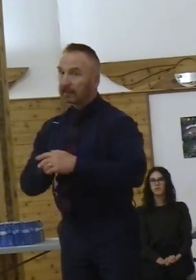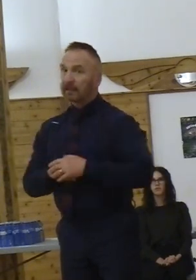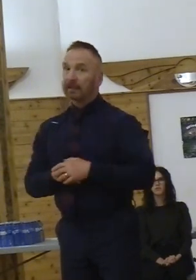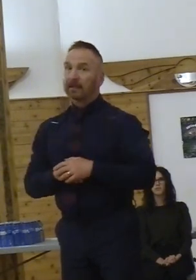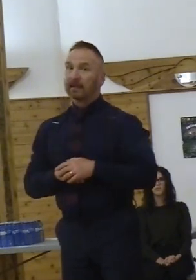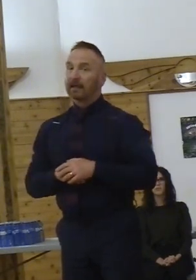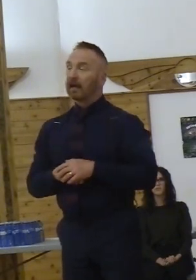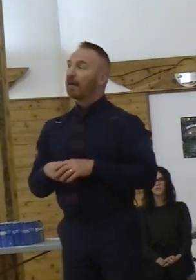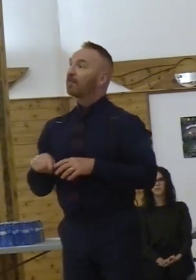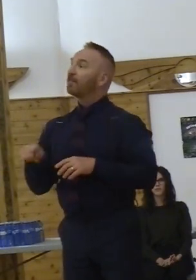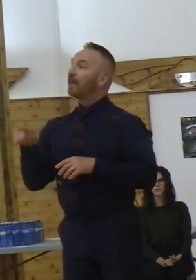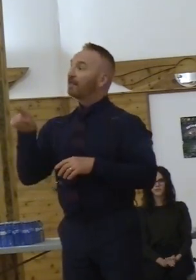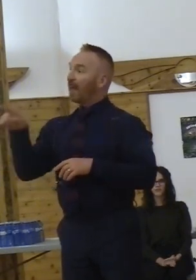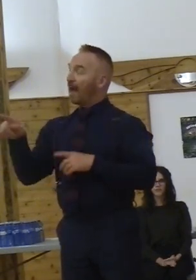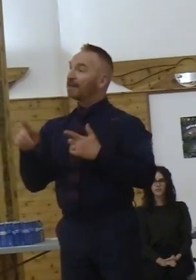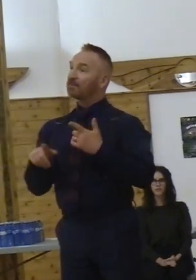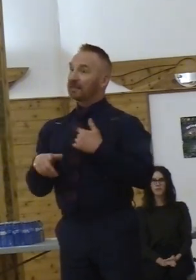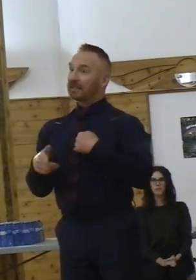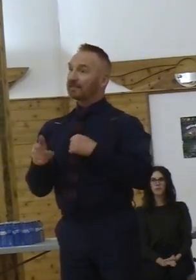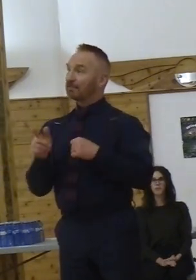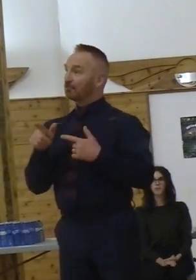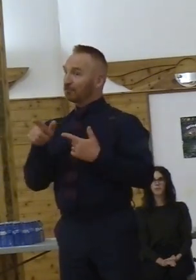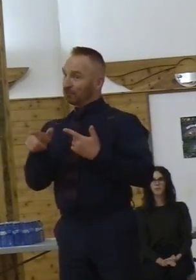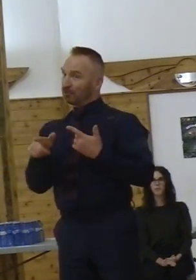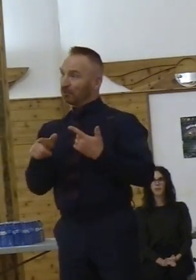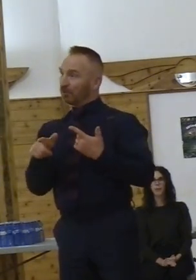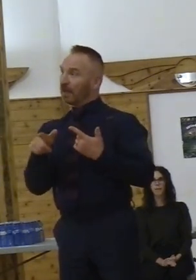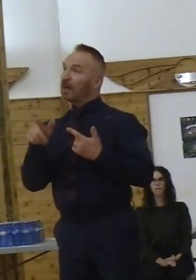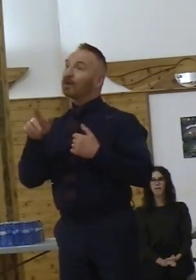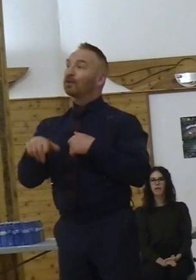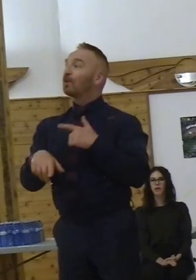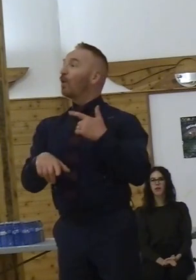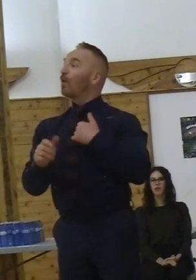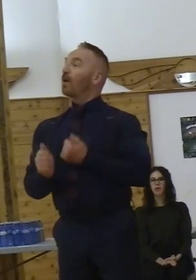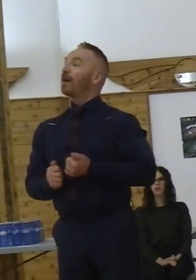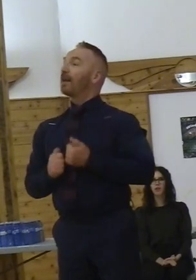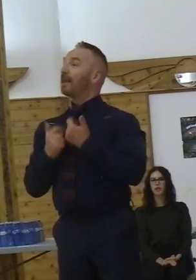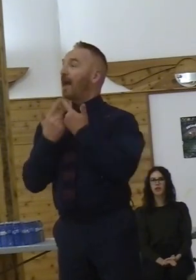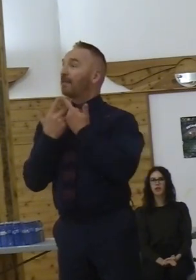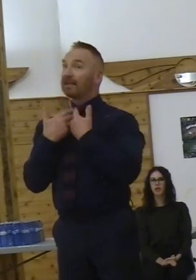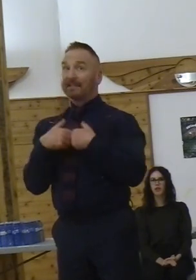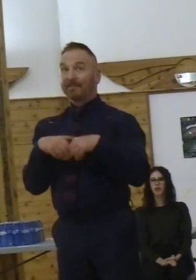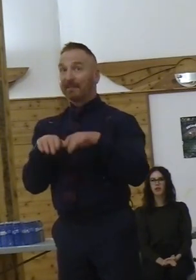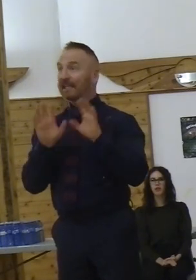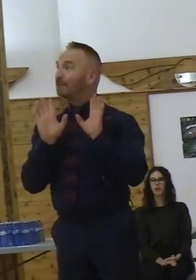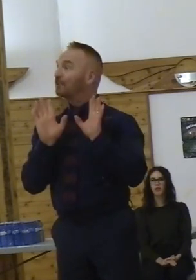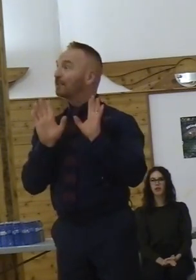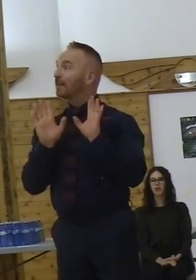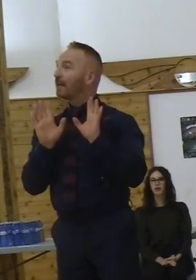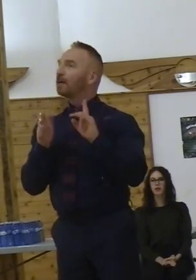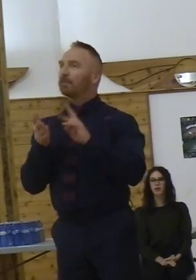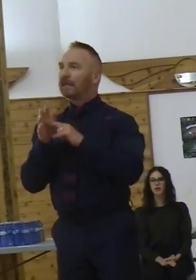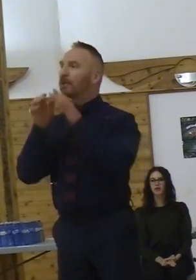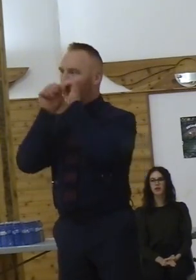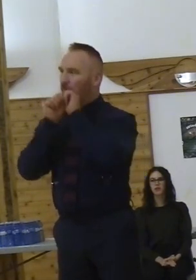comfortable place to rest when your time is up. And I truly believe that.